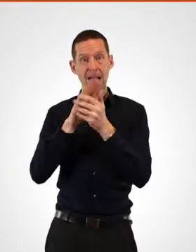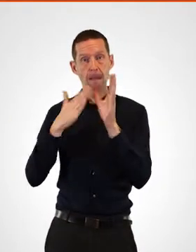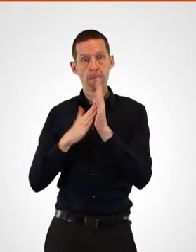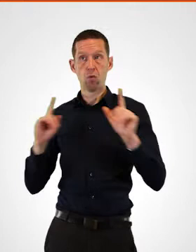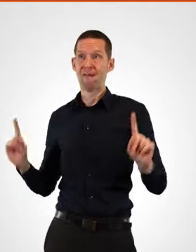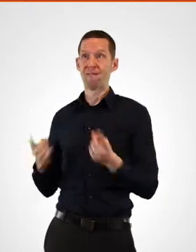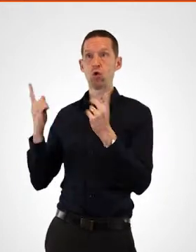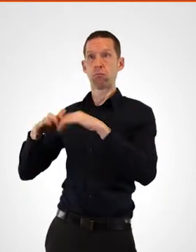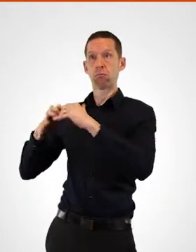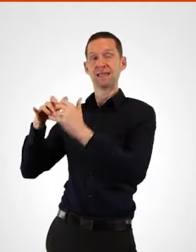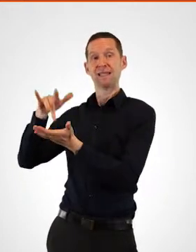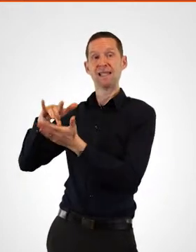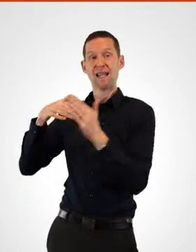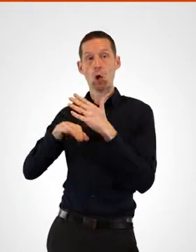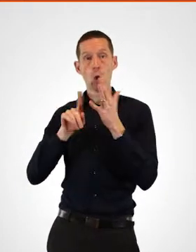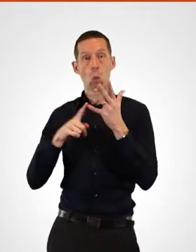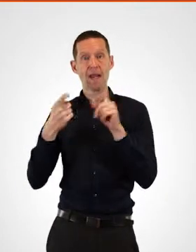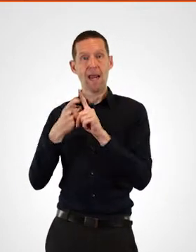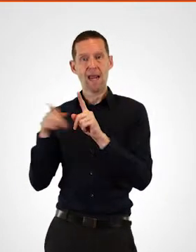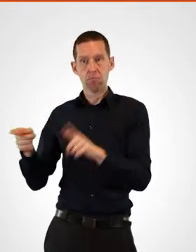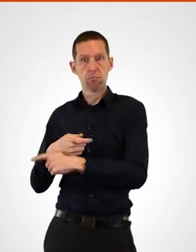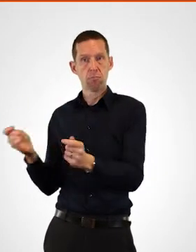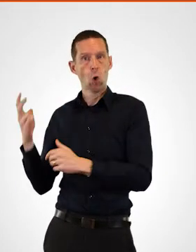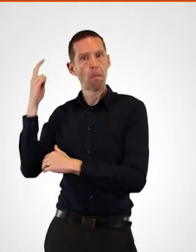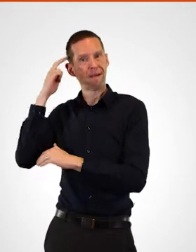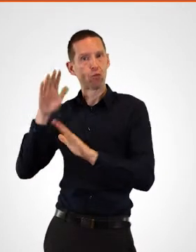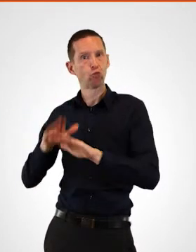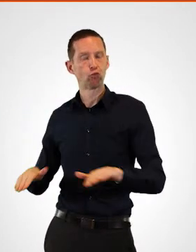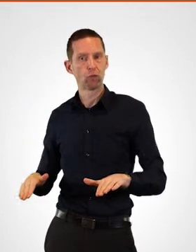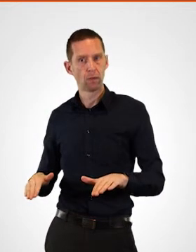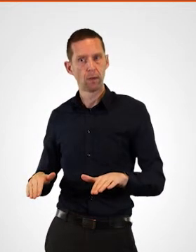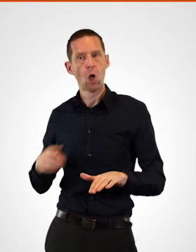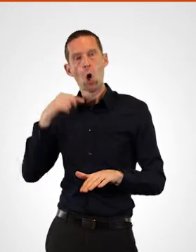to do cochlear implants for children, and I know there are very close ties actually